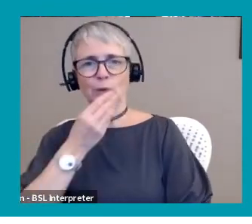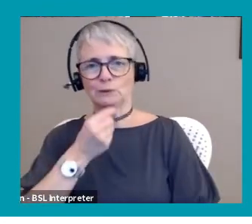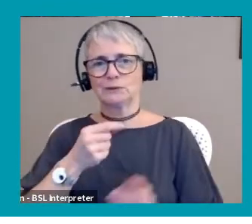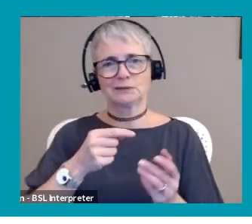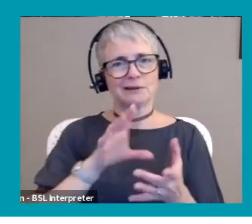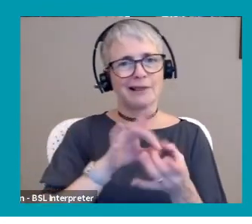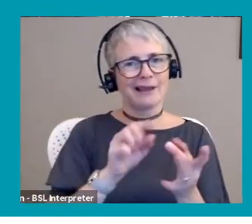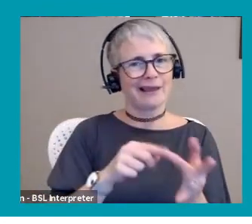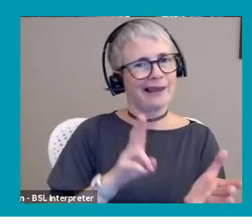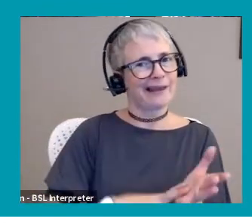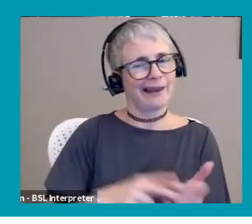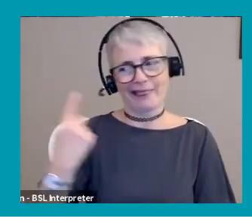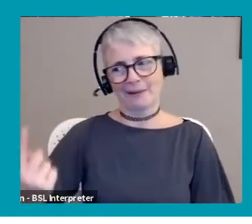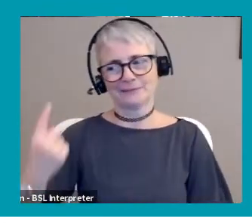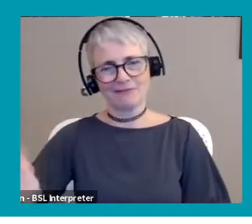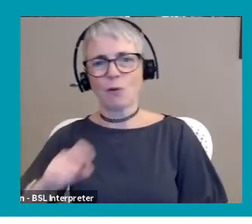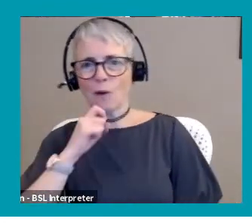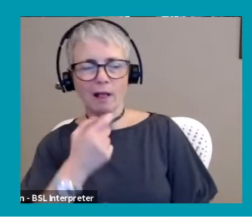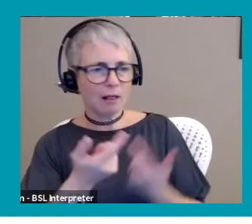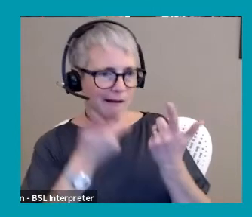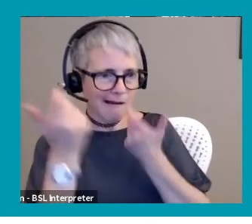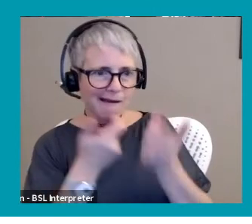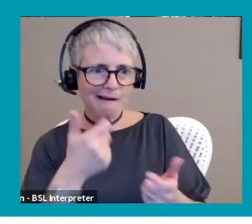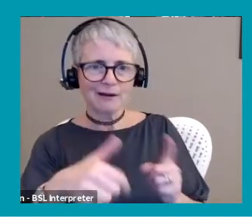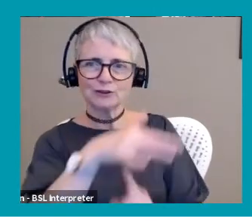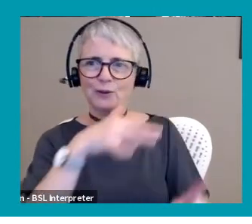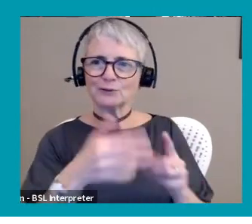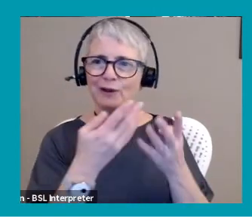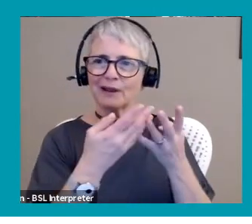This is their new way of searching, finding candidates.